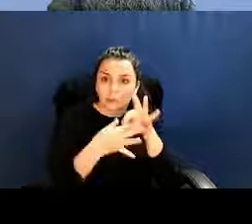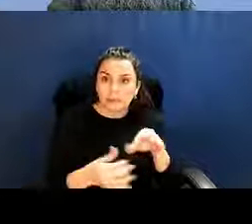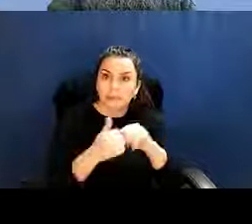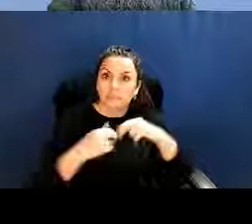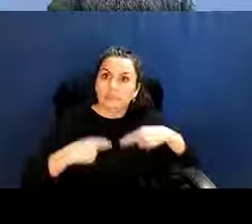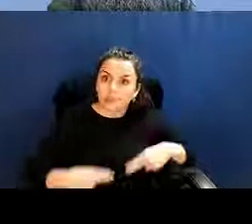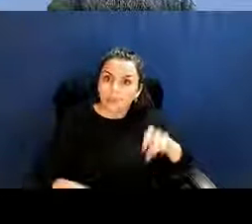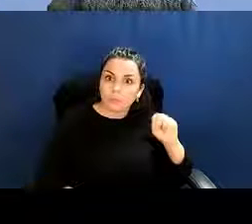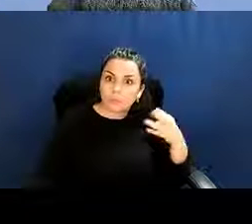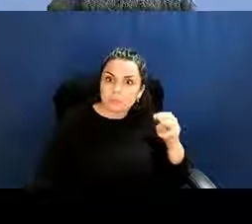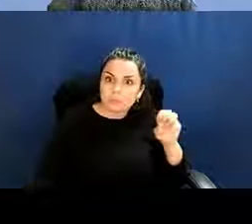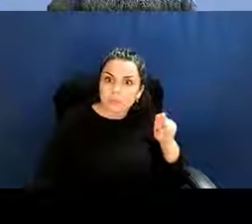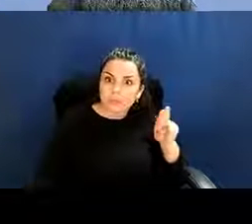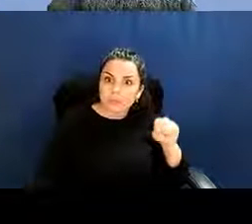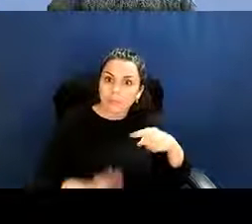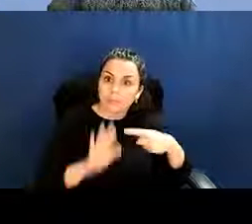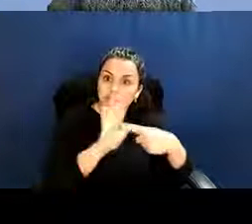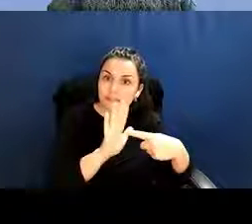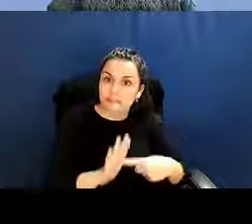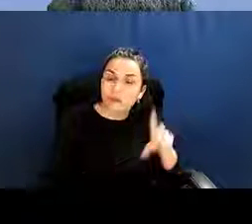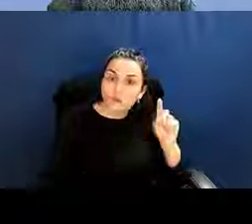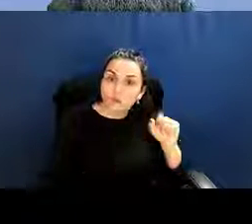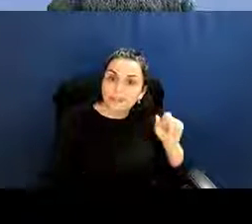but you could check no to human subjects involved.